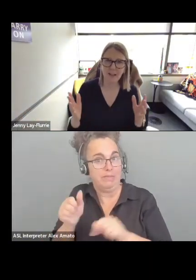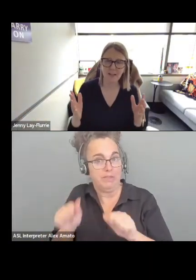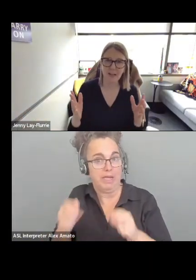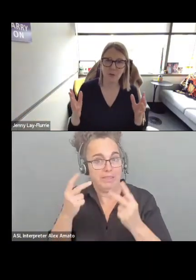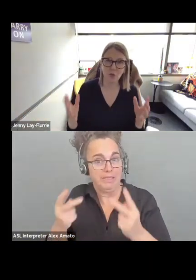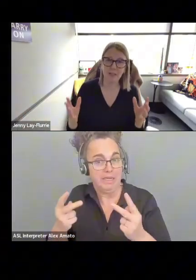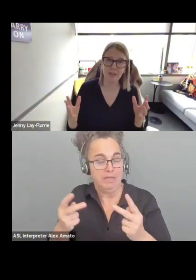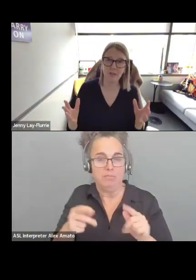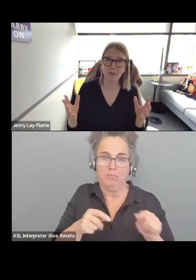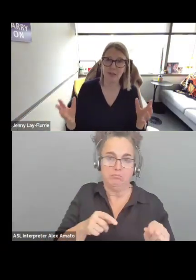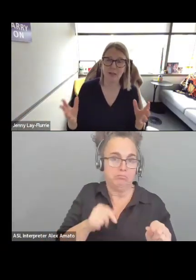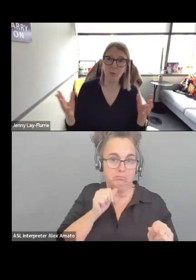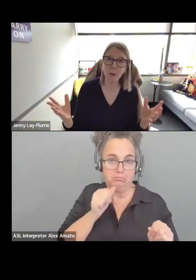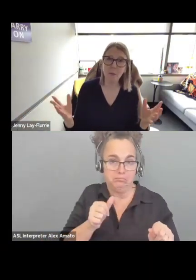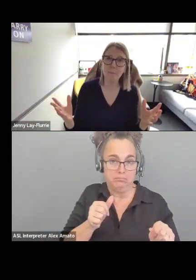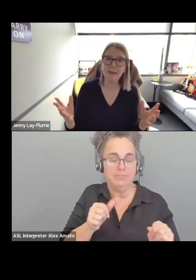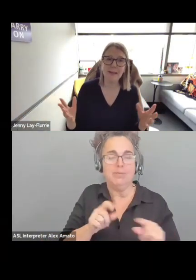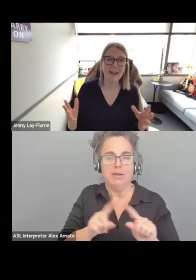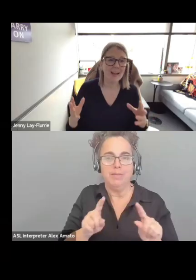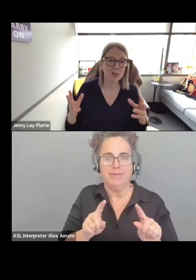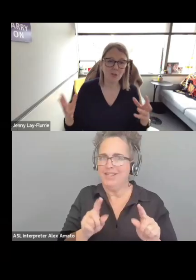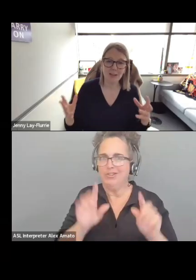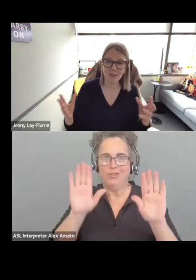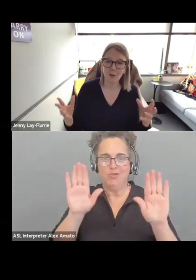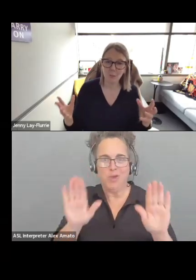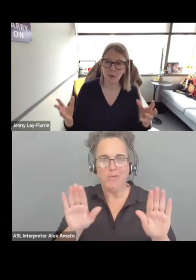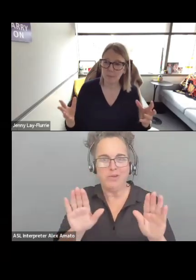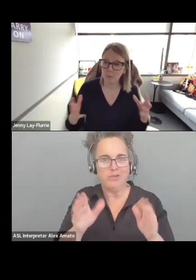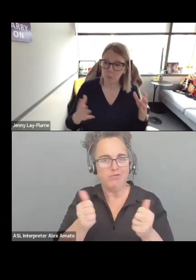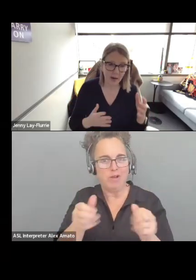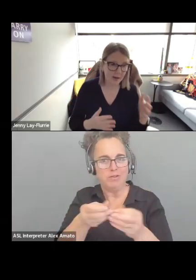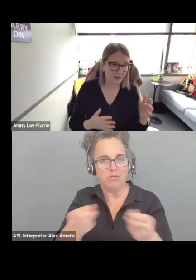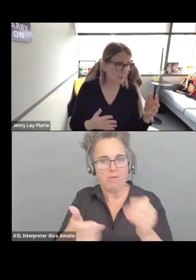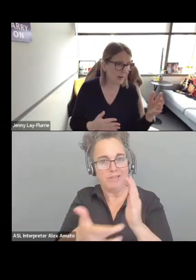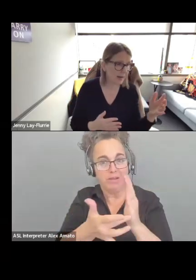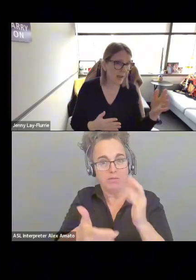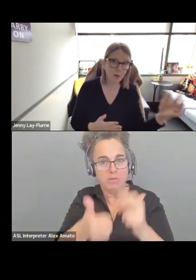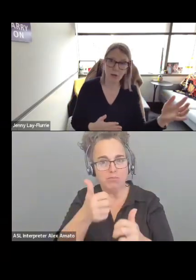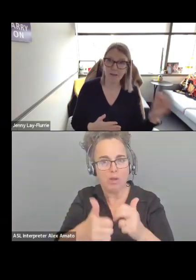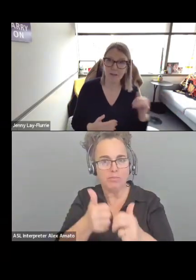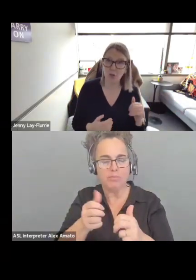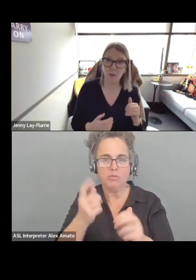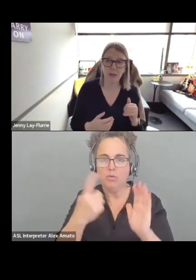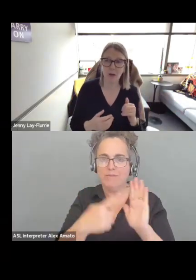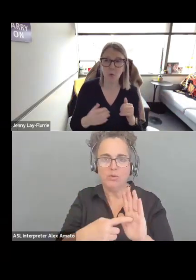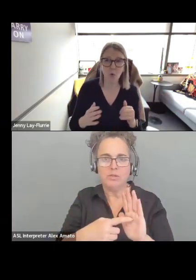Fantastic if you're trying to solve a technical problem, and you're trying to solve a problem of why is my error message coming up?